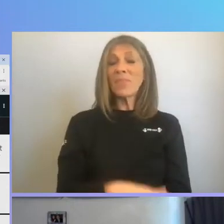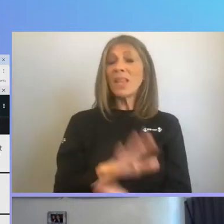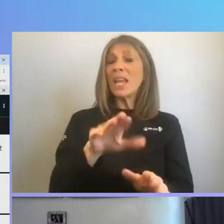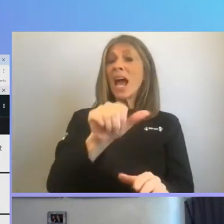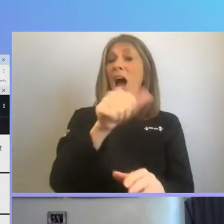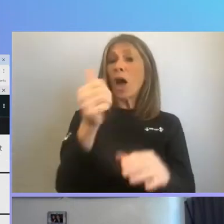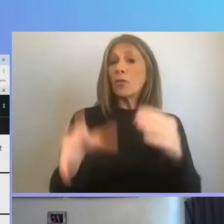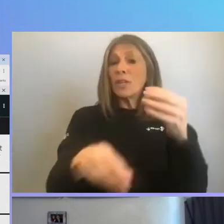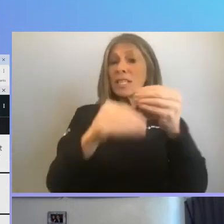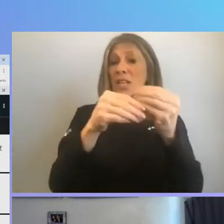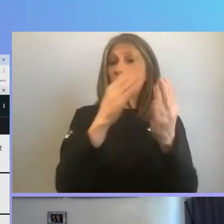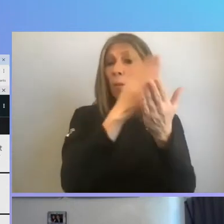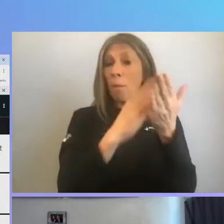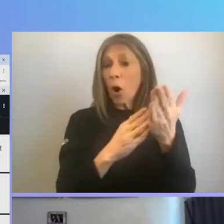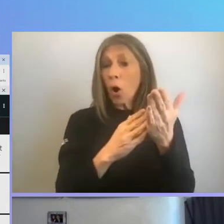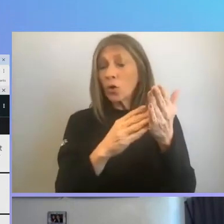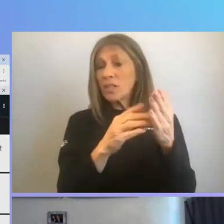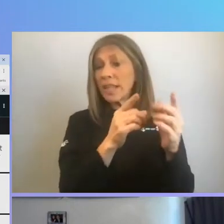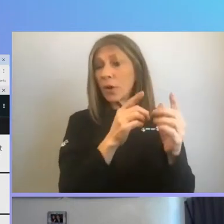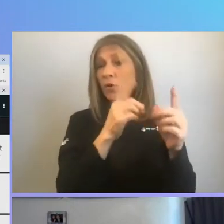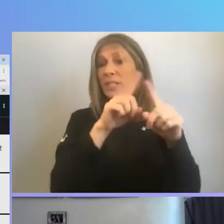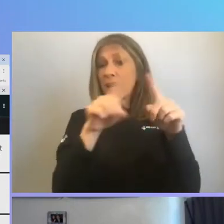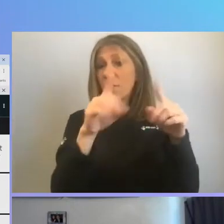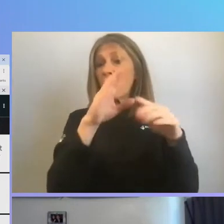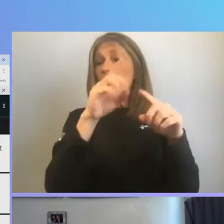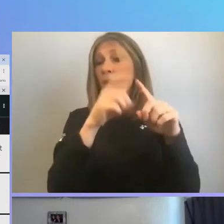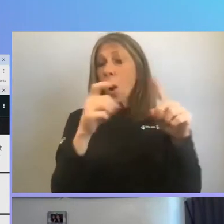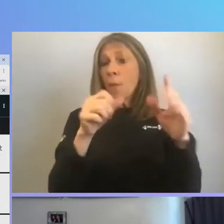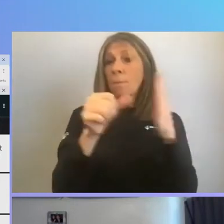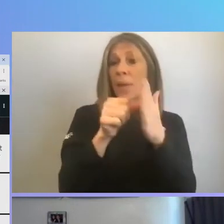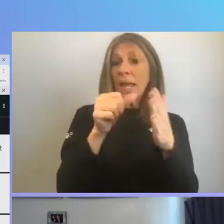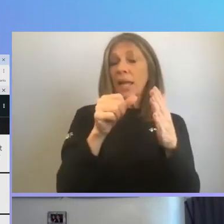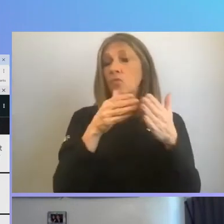there any additional sections of content which differ from page wide language? Nope Entire page is in English, so I'm going to